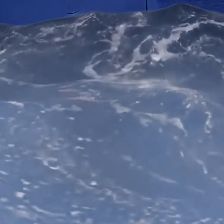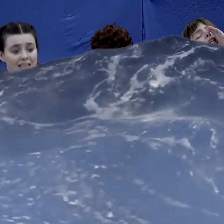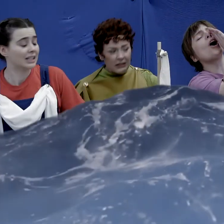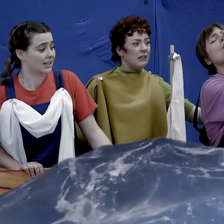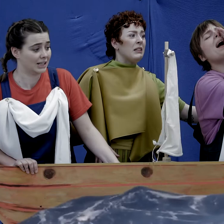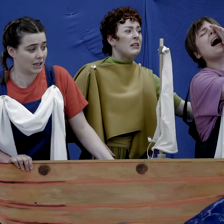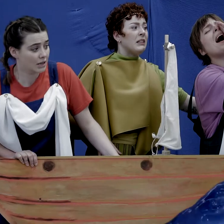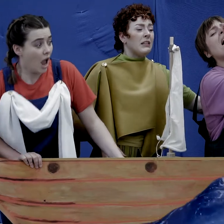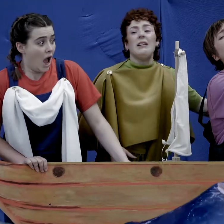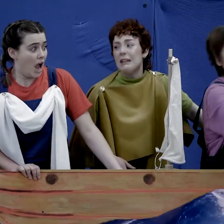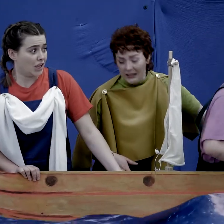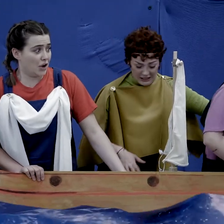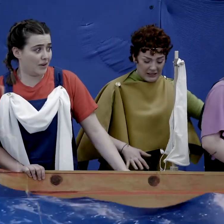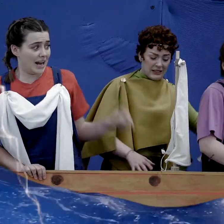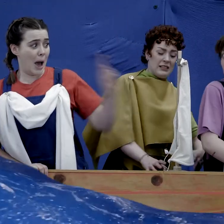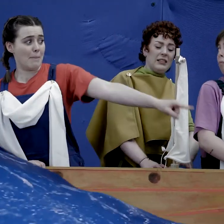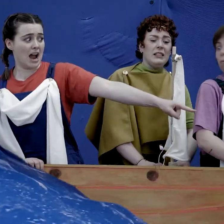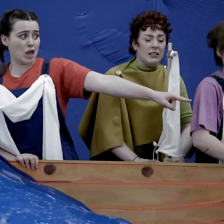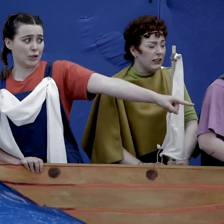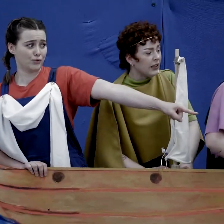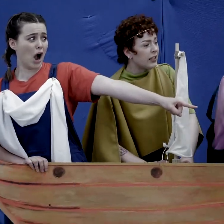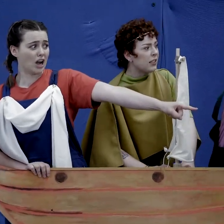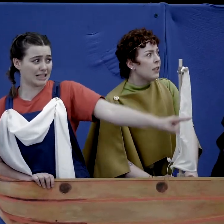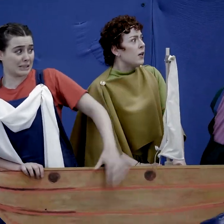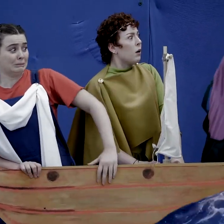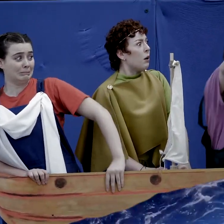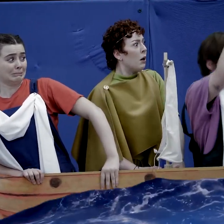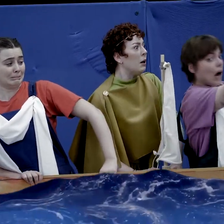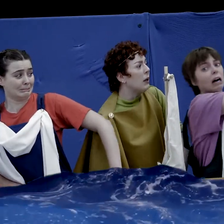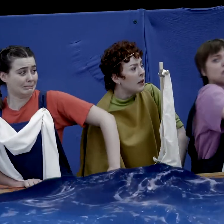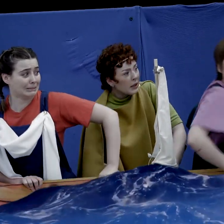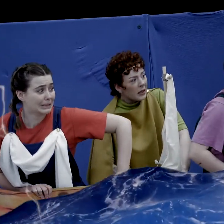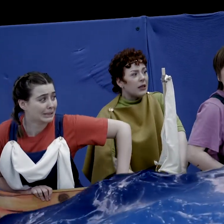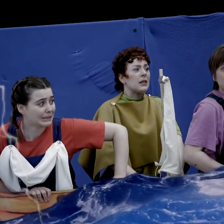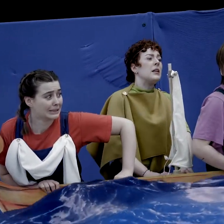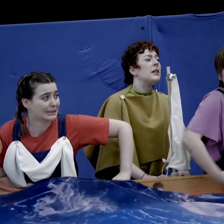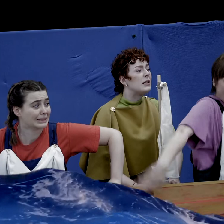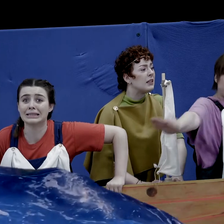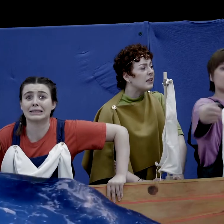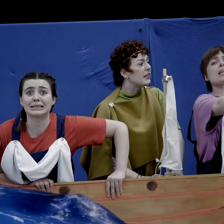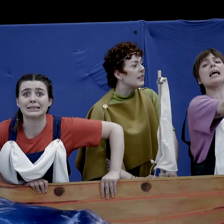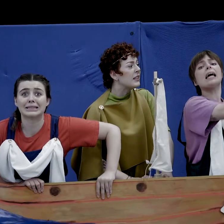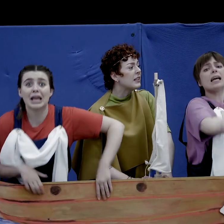Secure the mast! Eury, mind those rocks! To survive the sea…